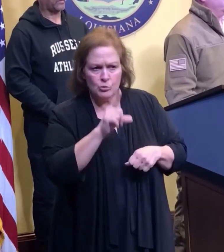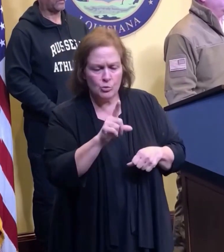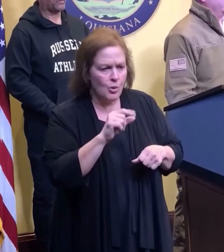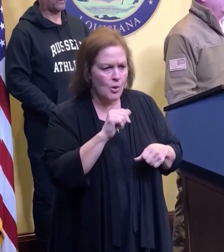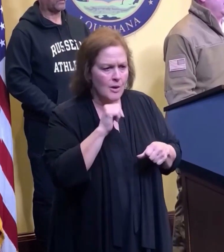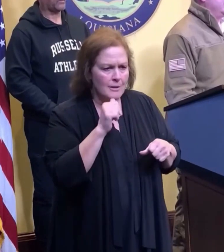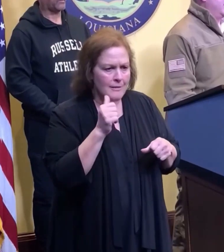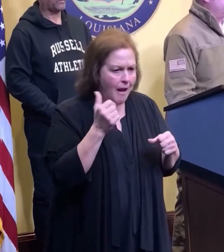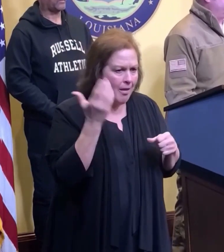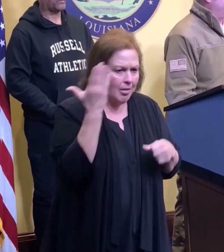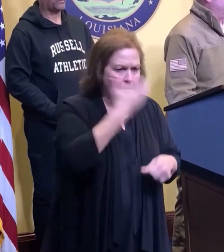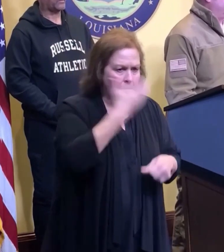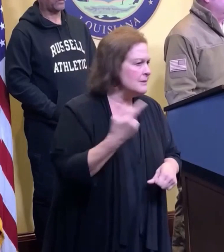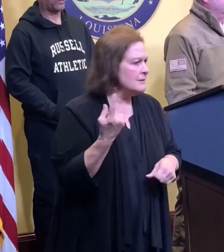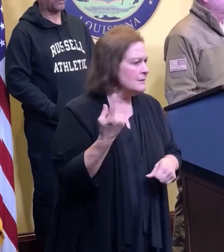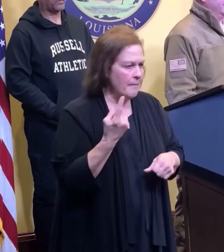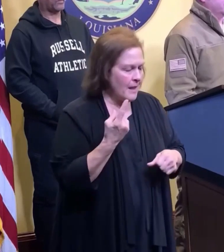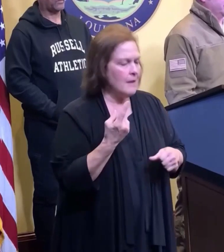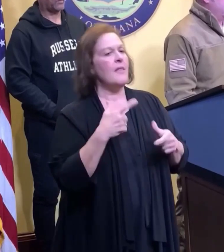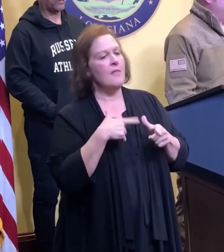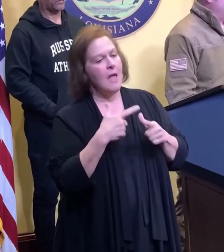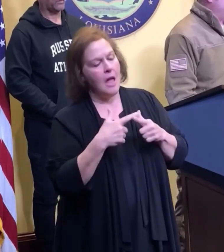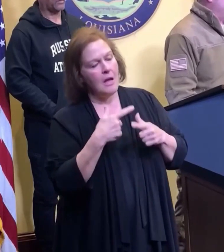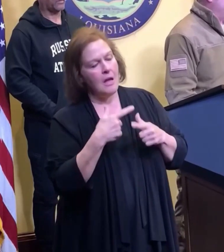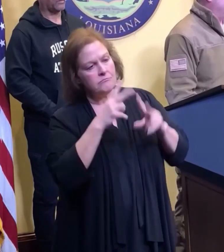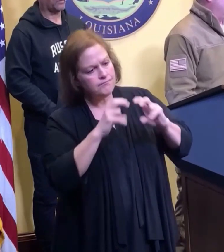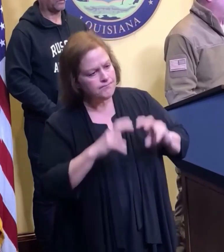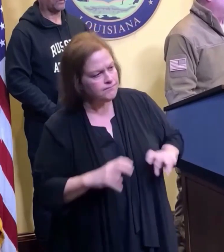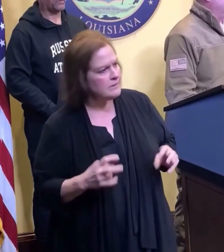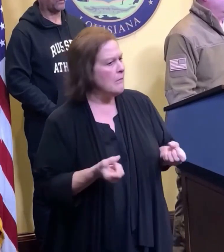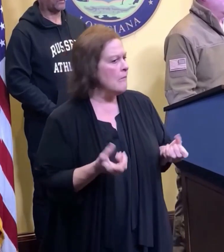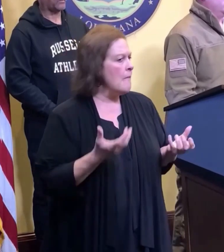starting that damage assessment that's what they're down they're doing today they should